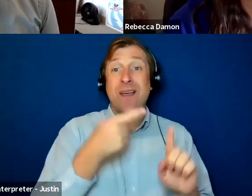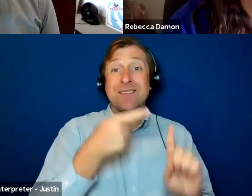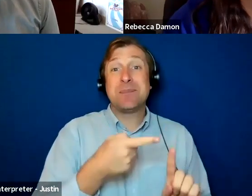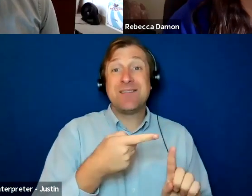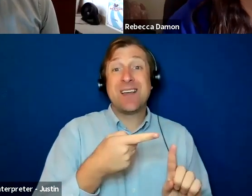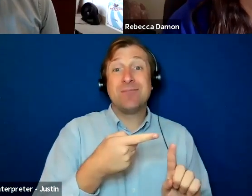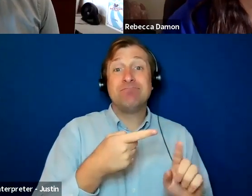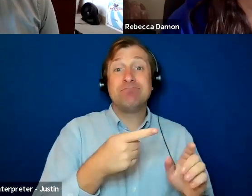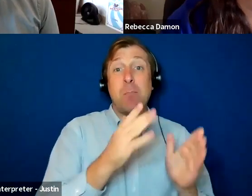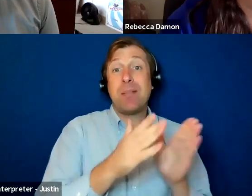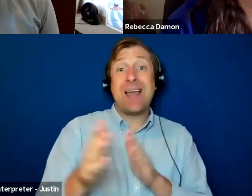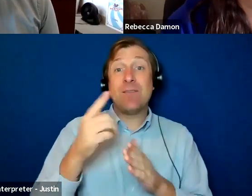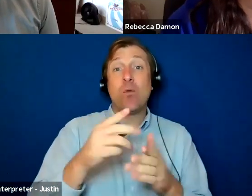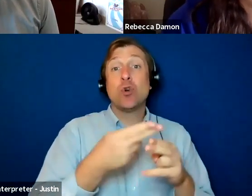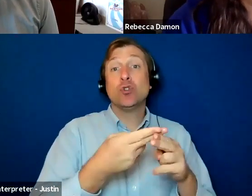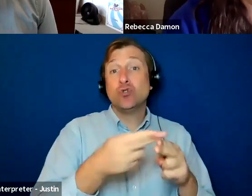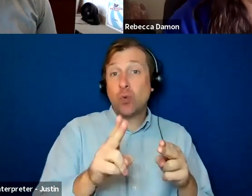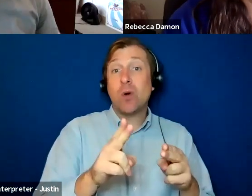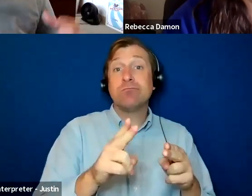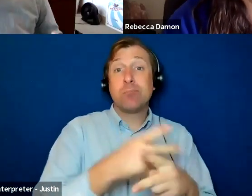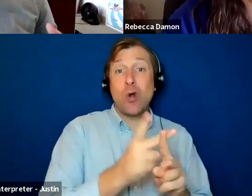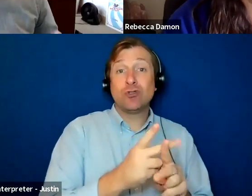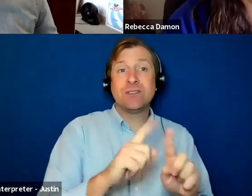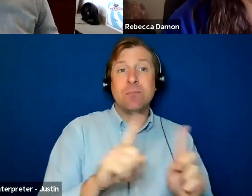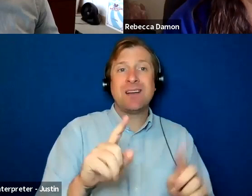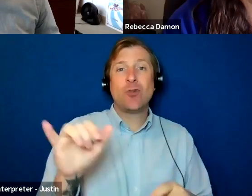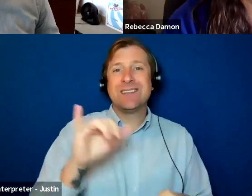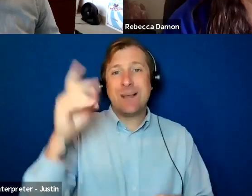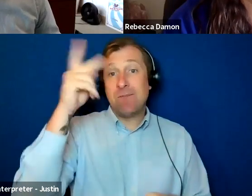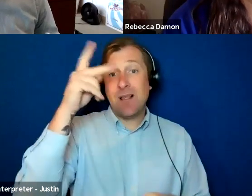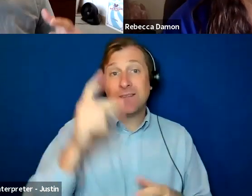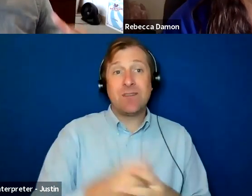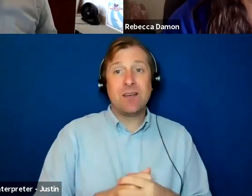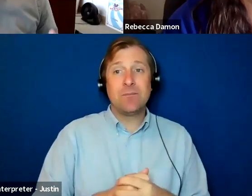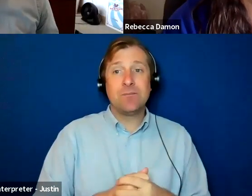short duration productions that takes that into account. But again, it's still under the same philosophy, which is the point of testing